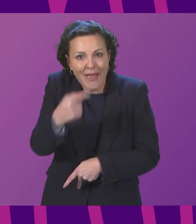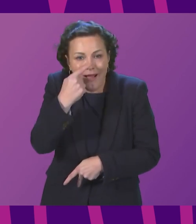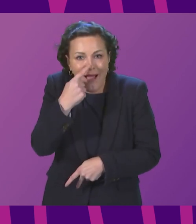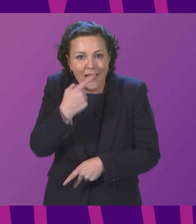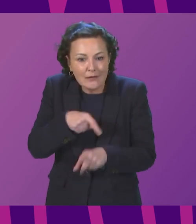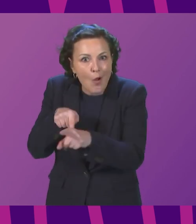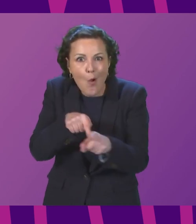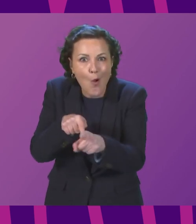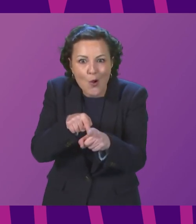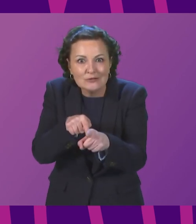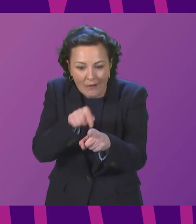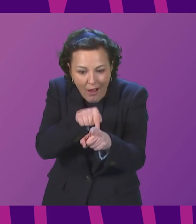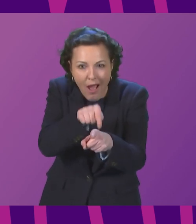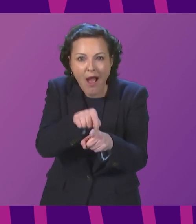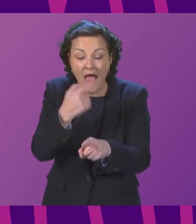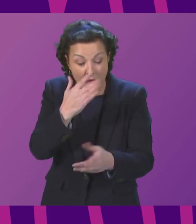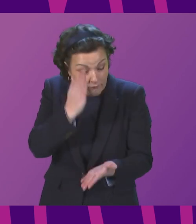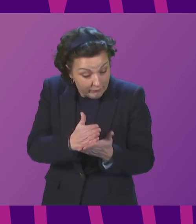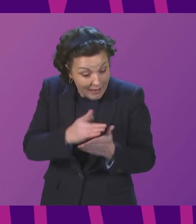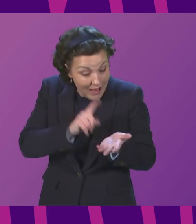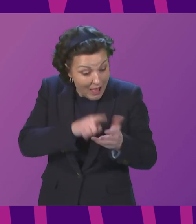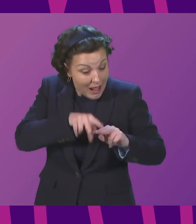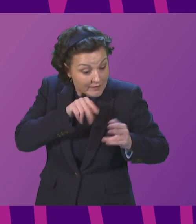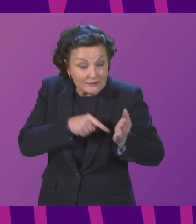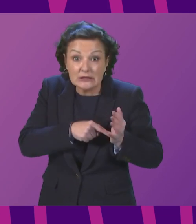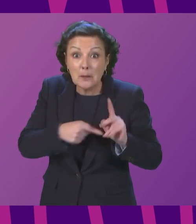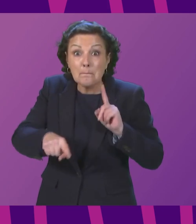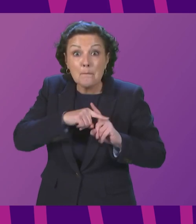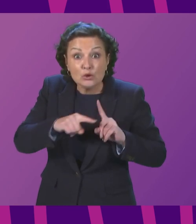on the strength of a reported positive lateral flow result as well as after a positive PCR